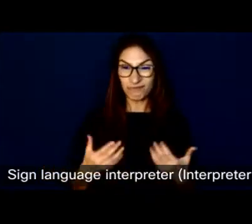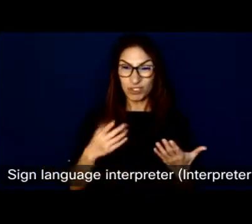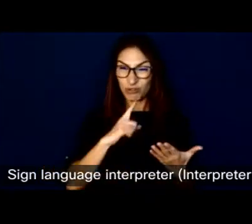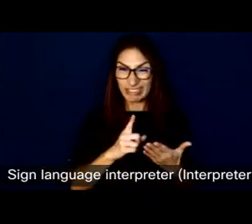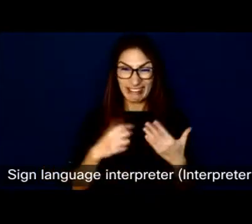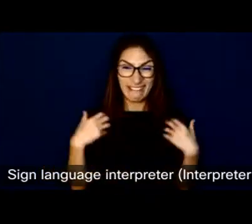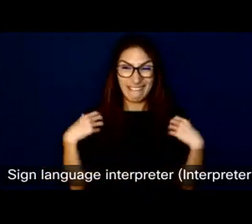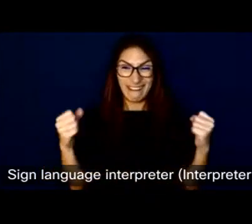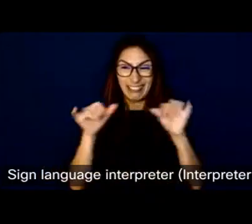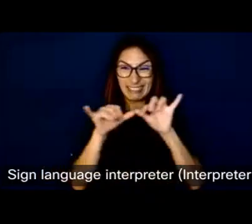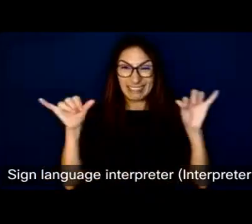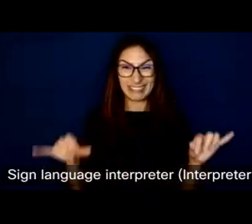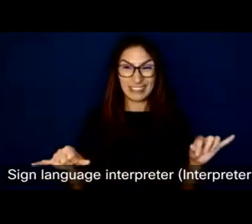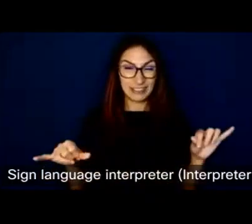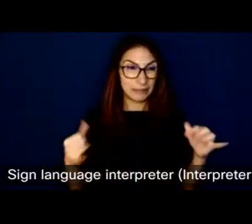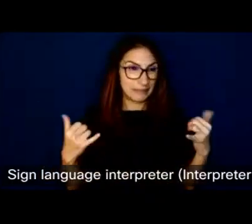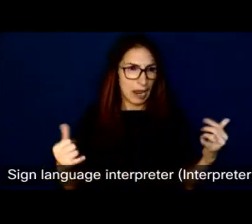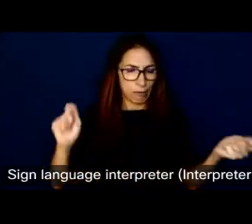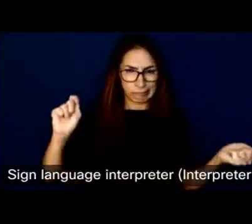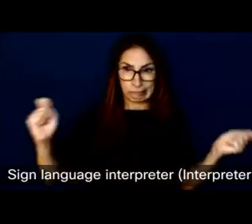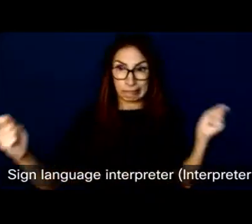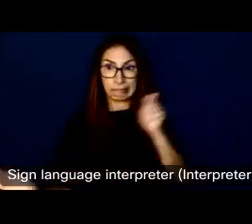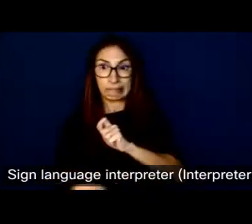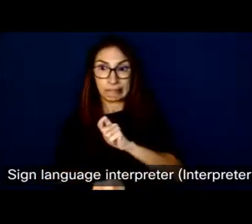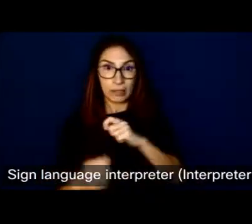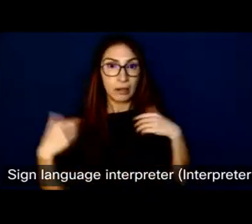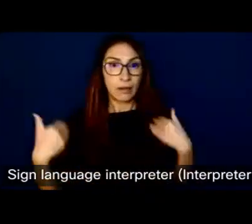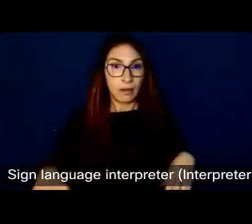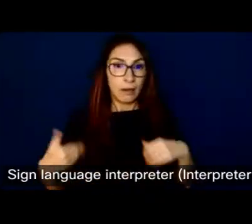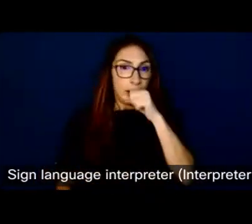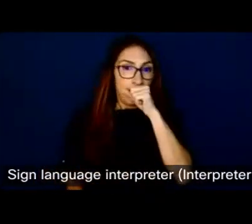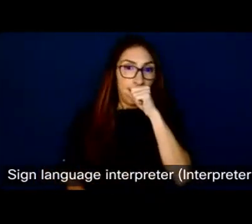it that way. It becomes that much more important that we